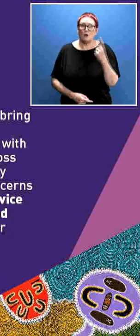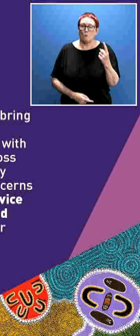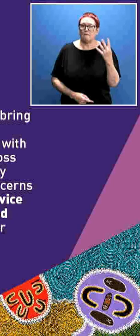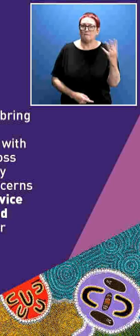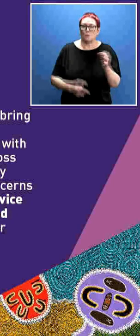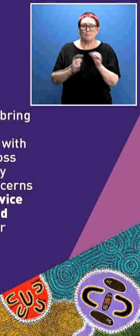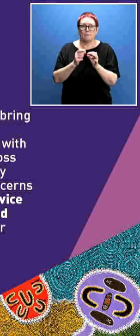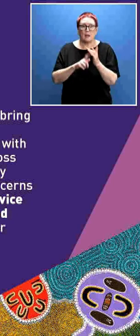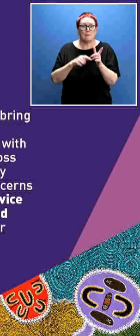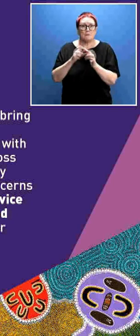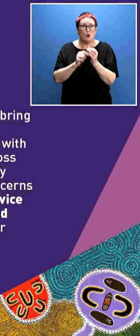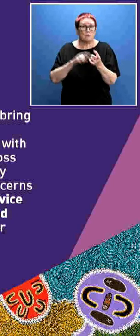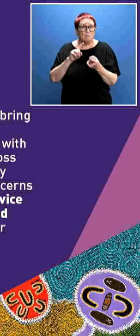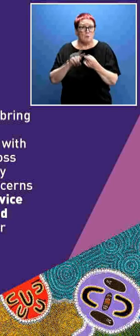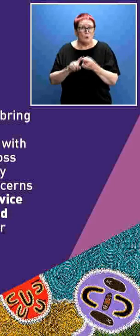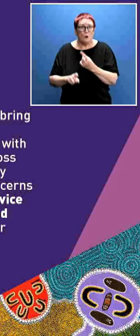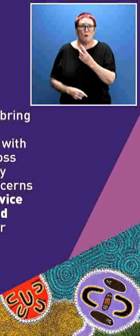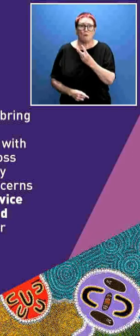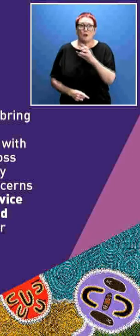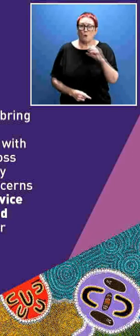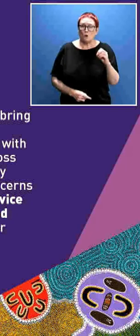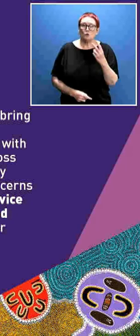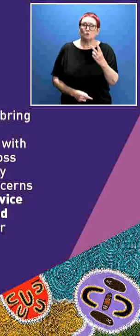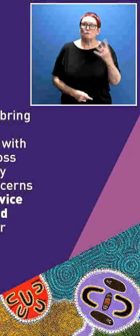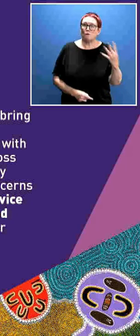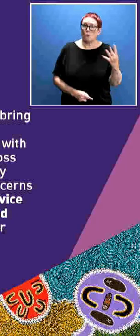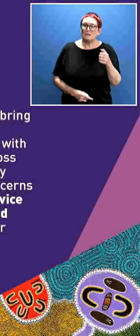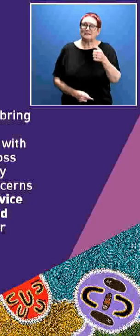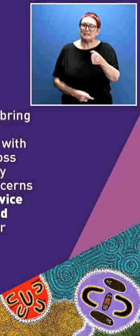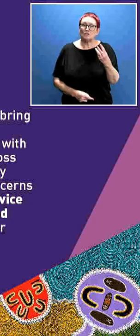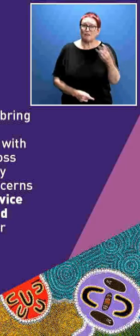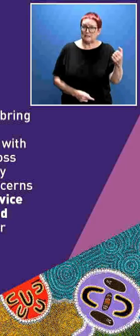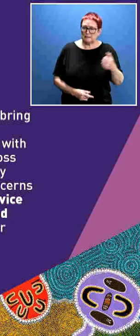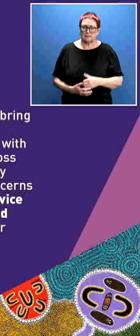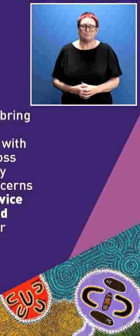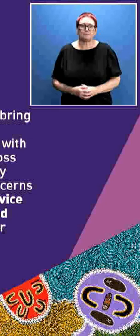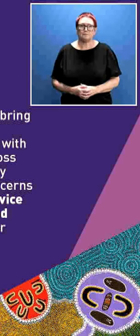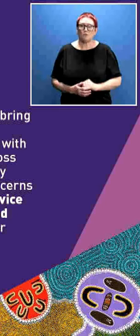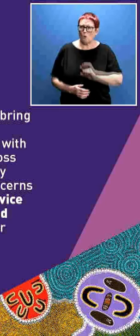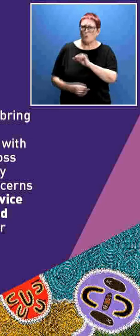Beyond Blue on 1300 224 636 or your